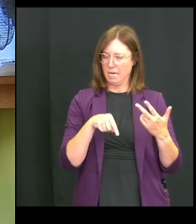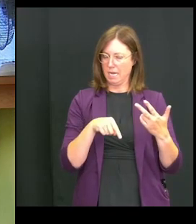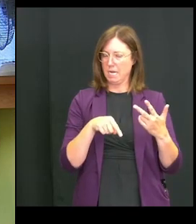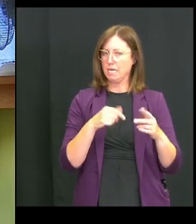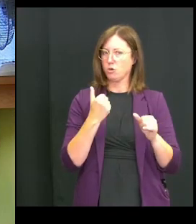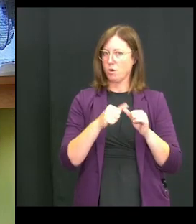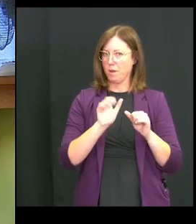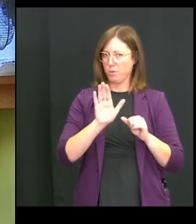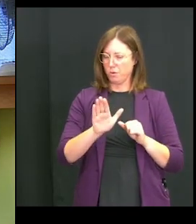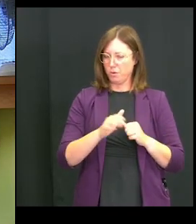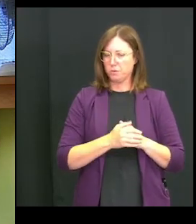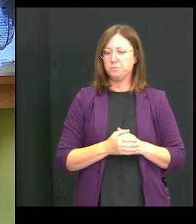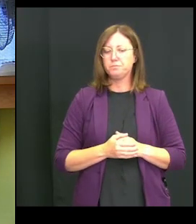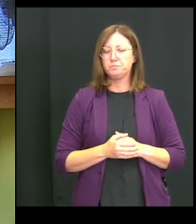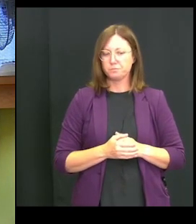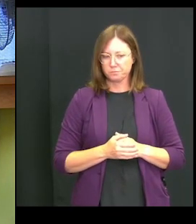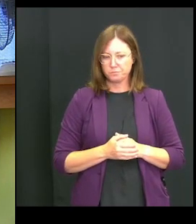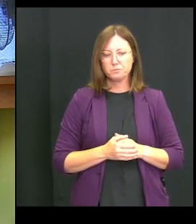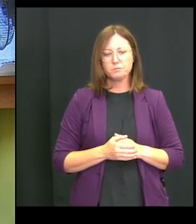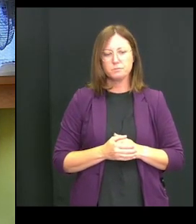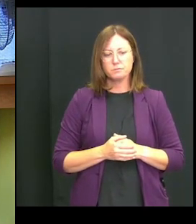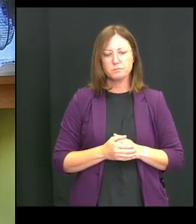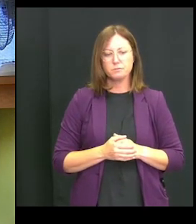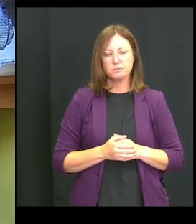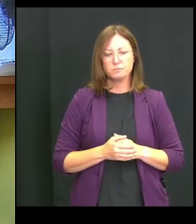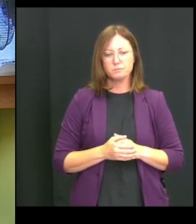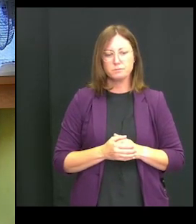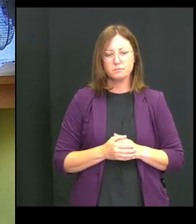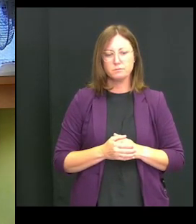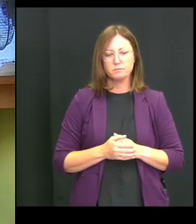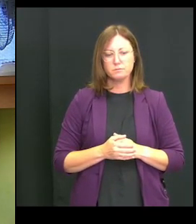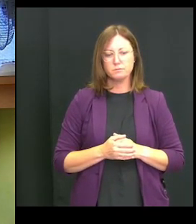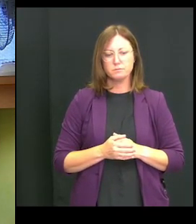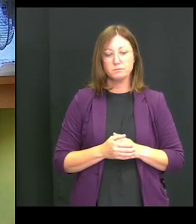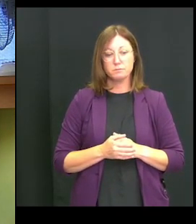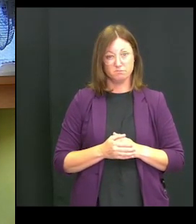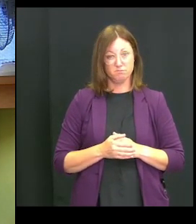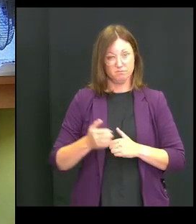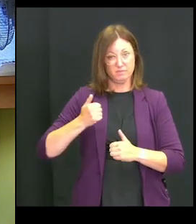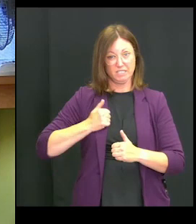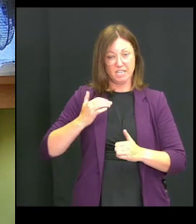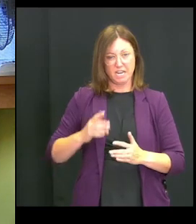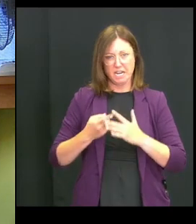First, Canadians aren't actually becoming more extreme in their beliefs.